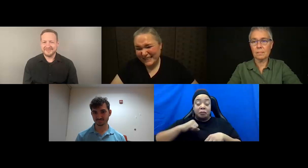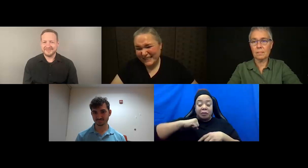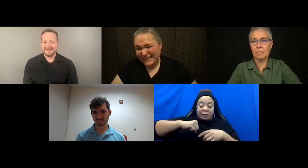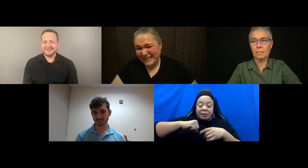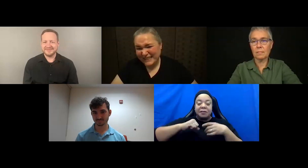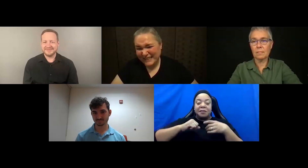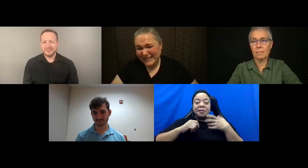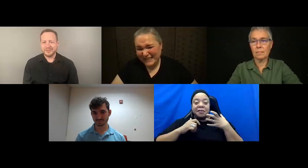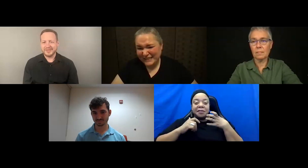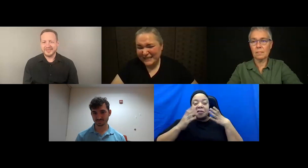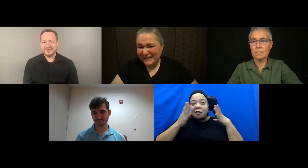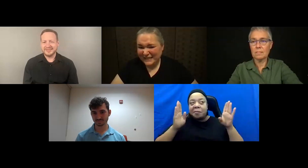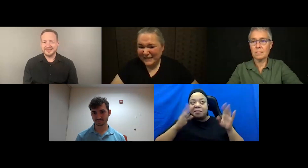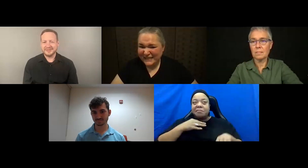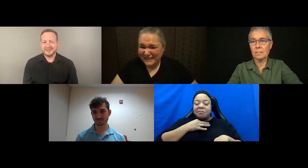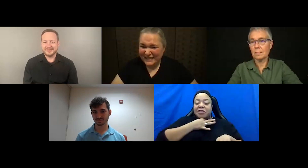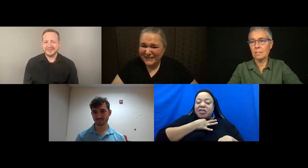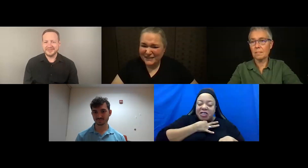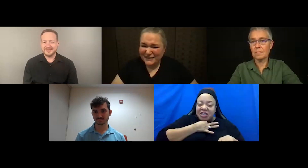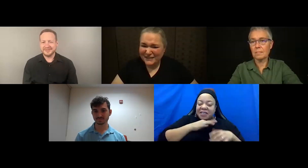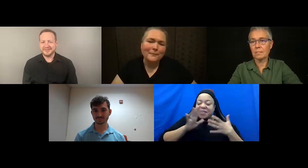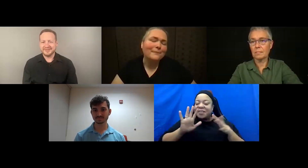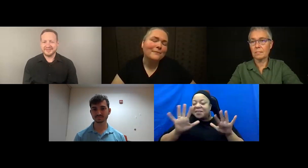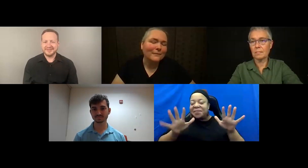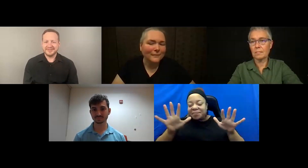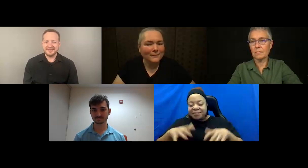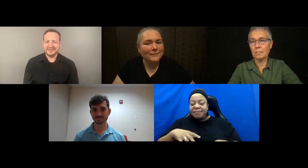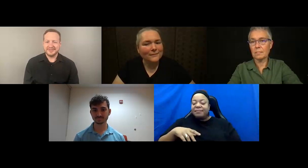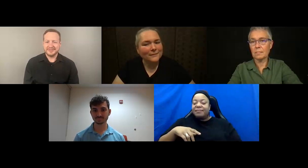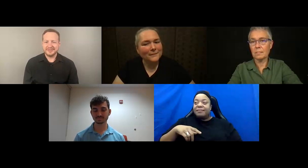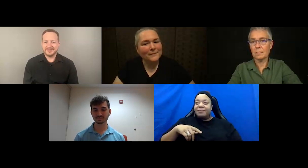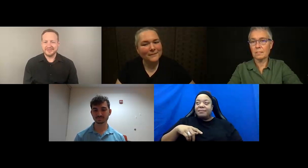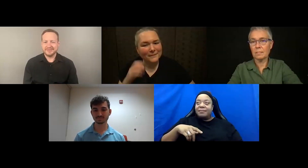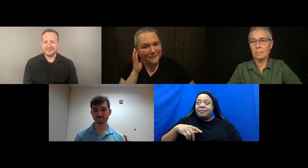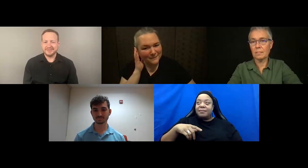my resistance, my open-mindedness, my curiosity... trying to keep an open mind as well and stay informed.